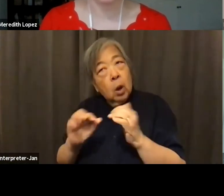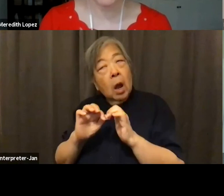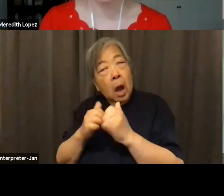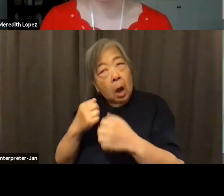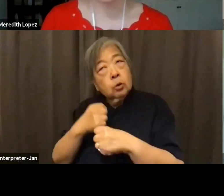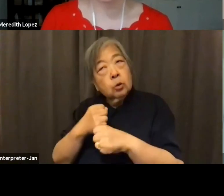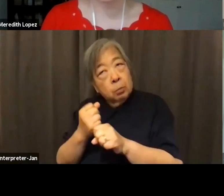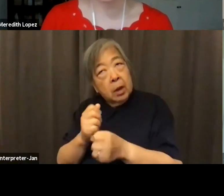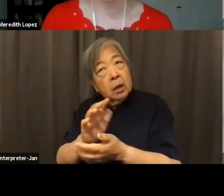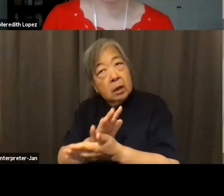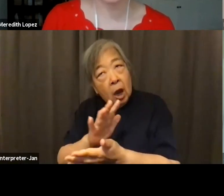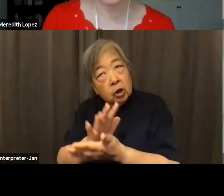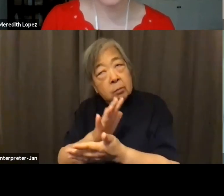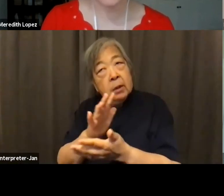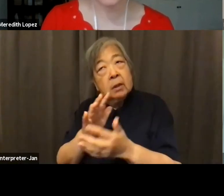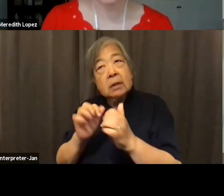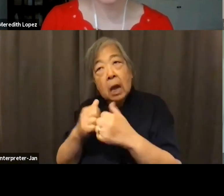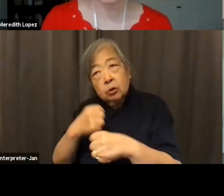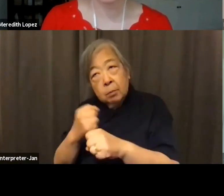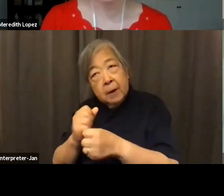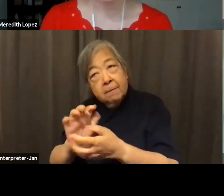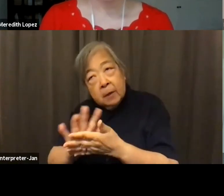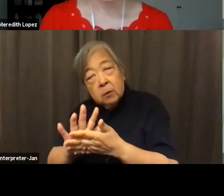videos, and other things accessible.